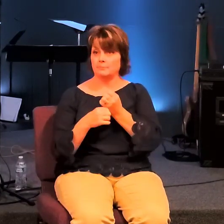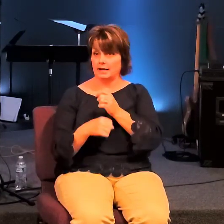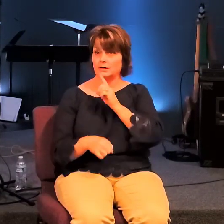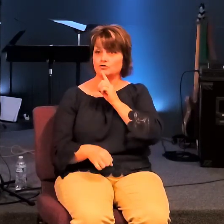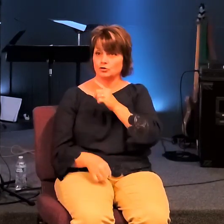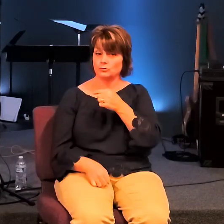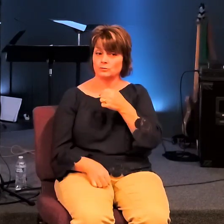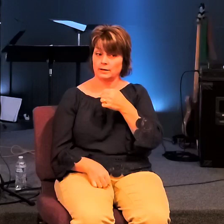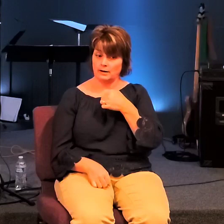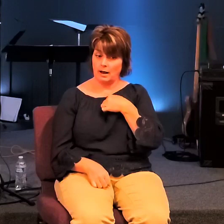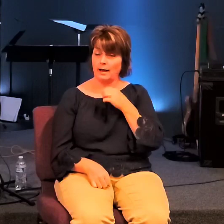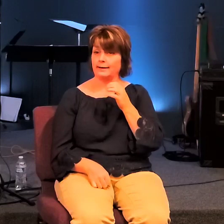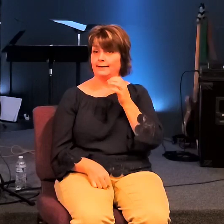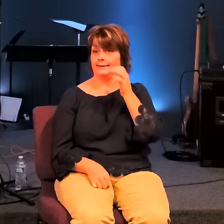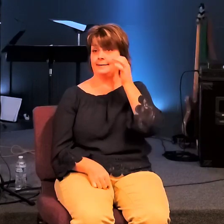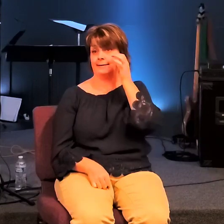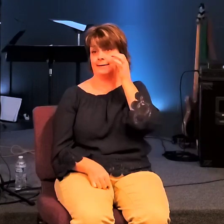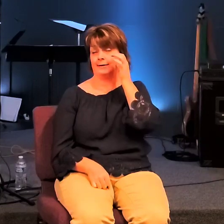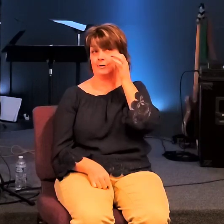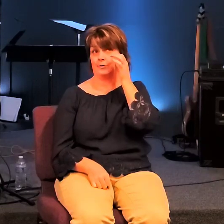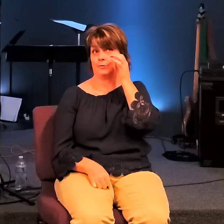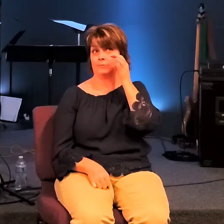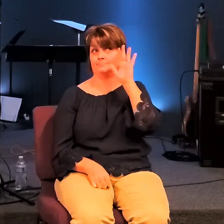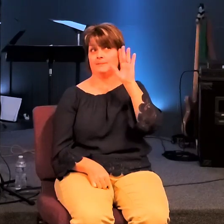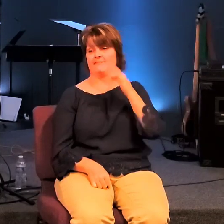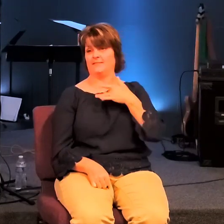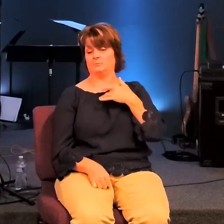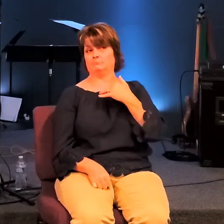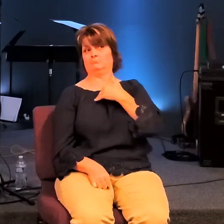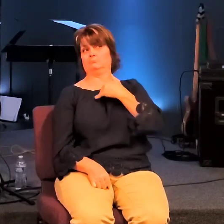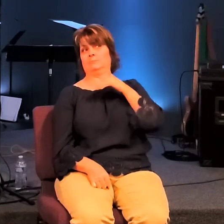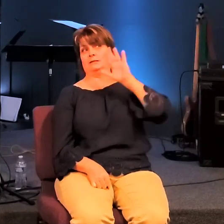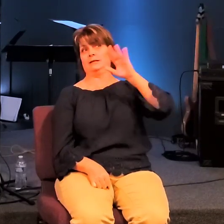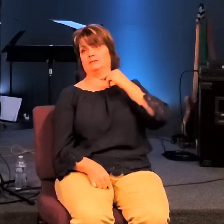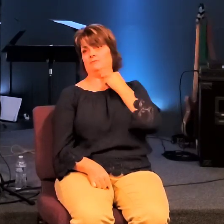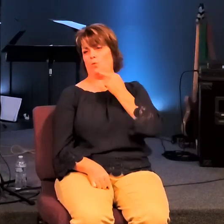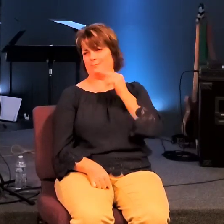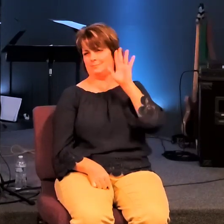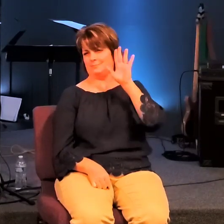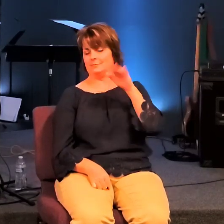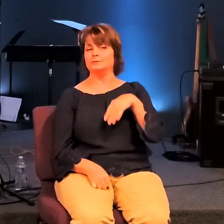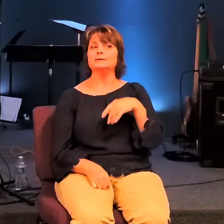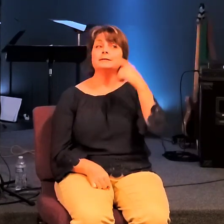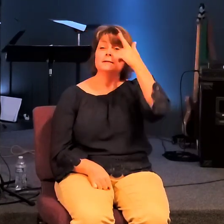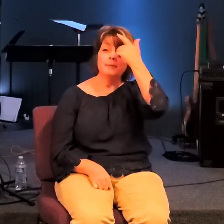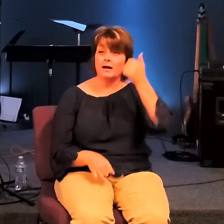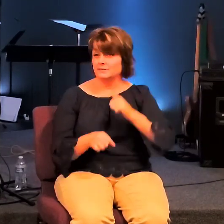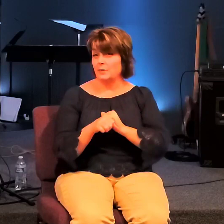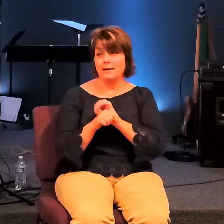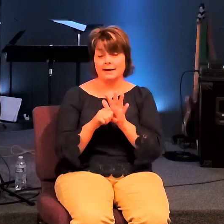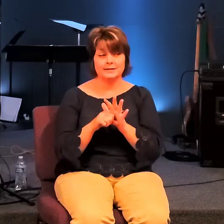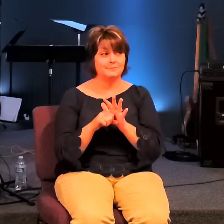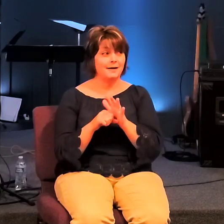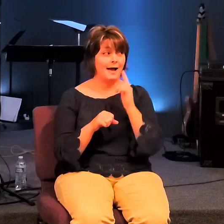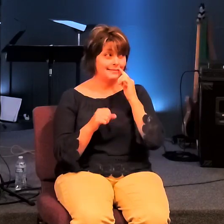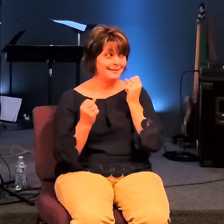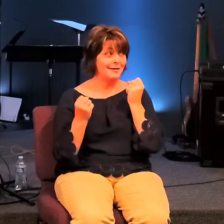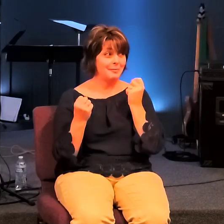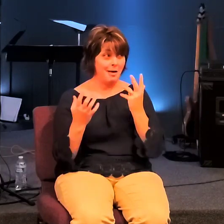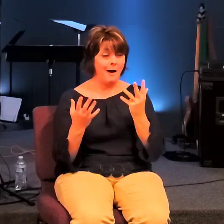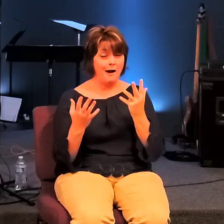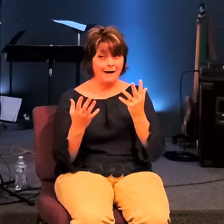voice now because of the pandemic I think a lot us maybe most of us have gotten more